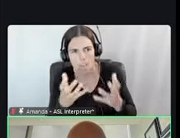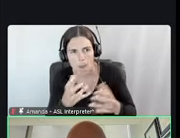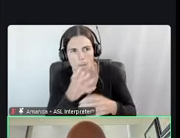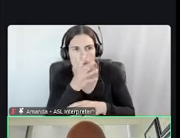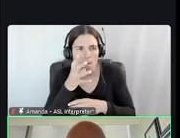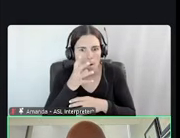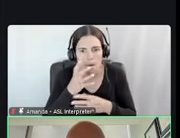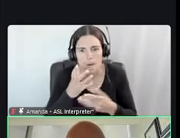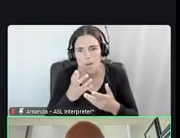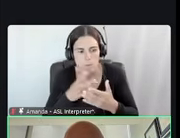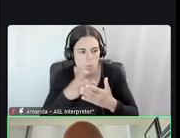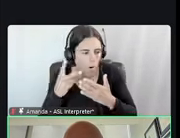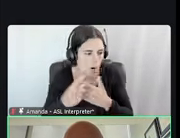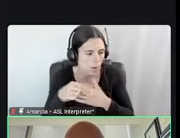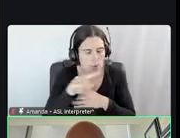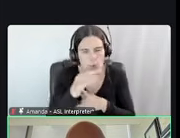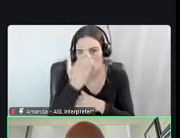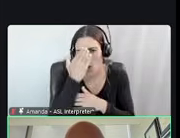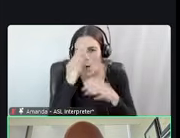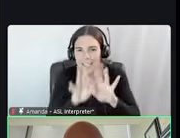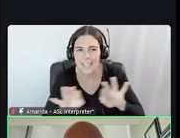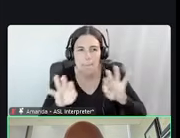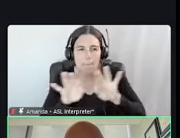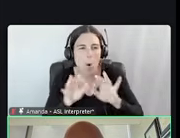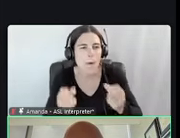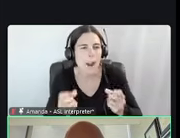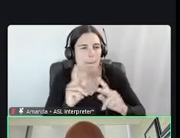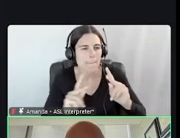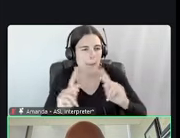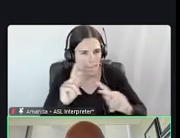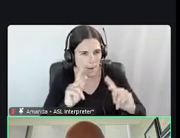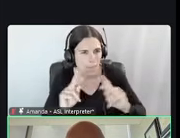important it is with the number of people in North Carolina who live in rural communities,